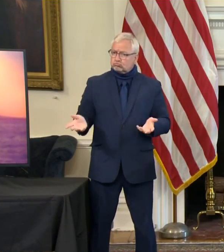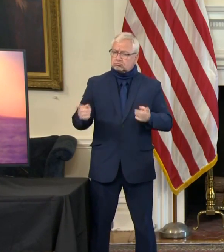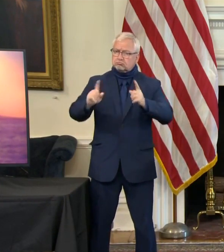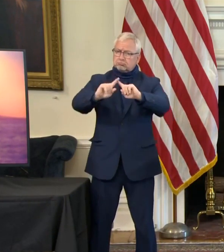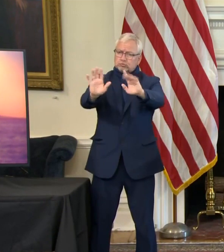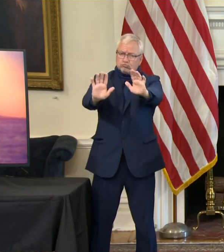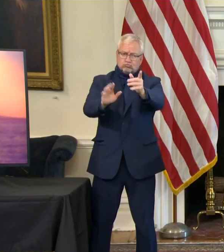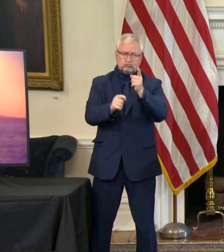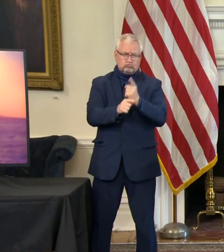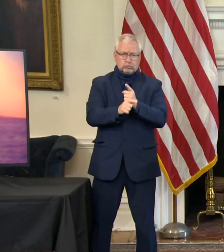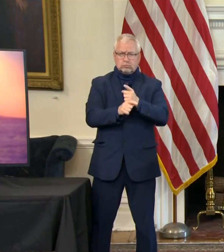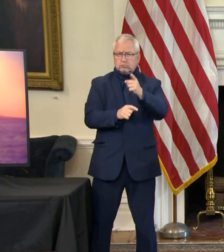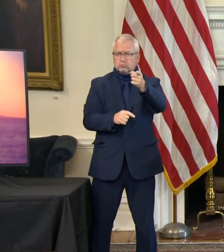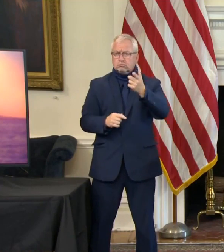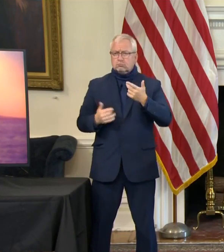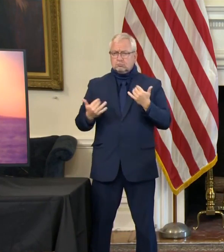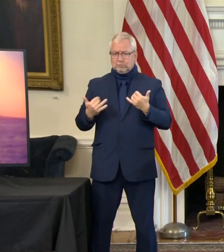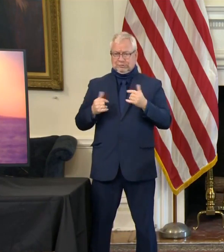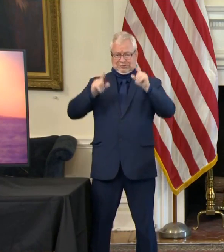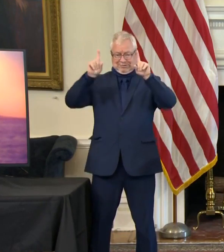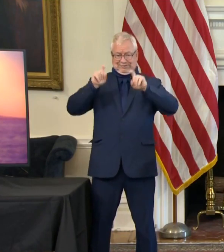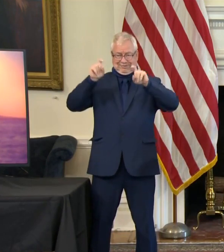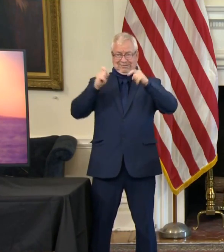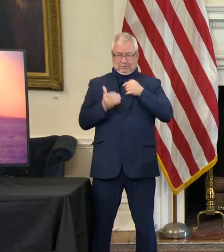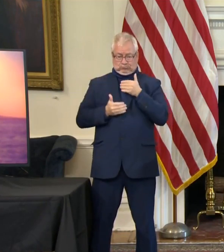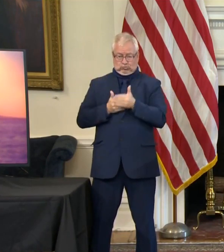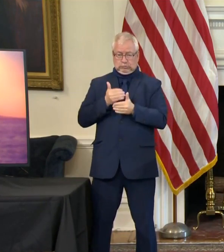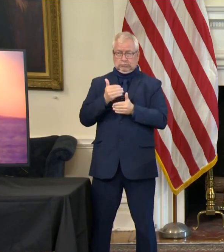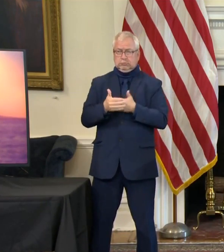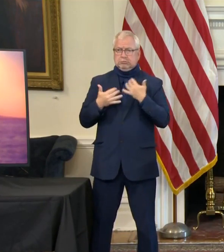TESTS.